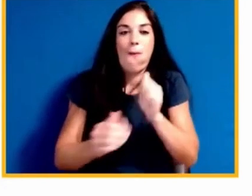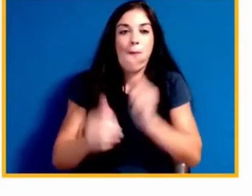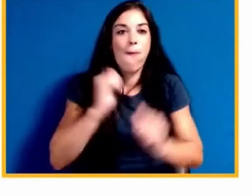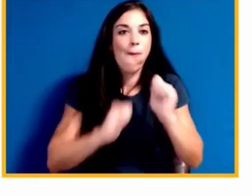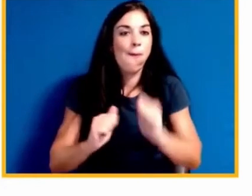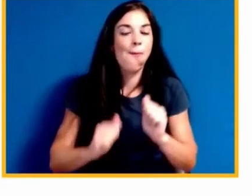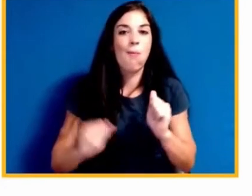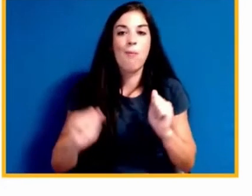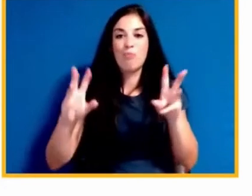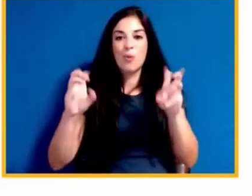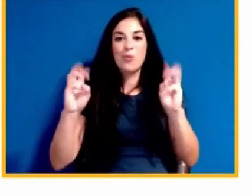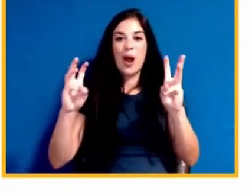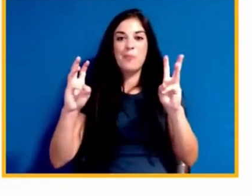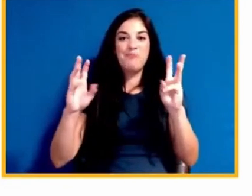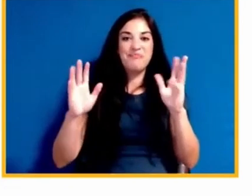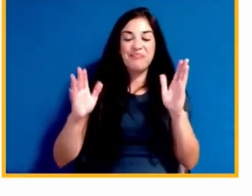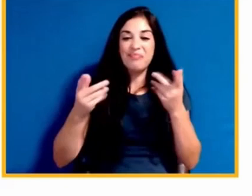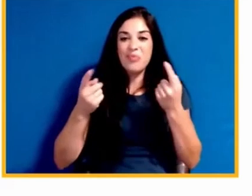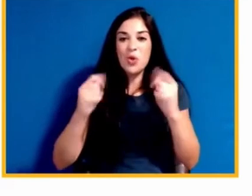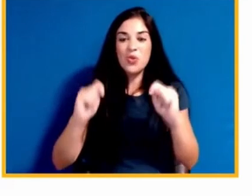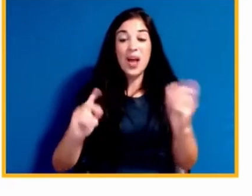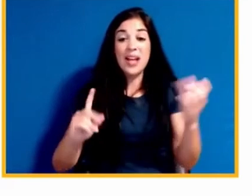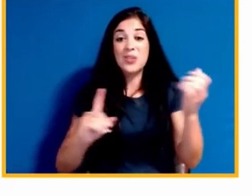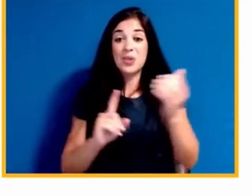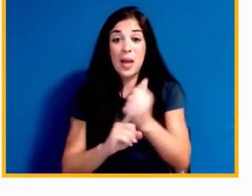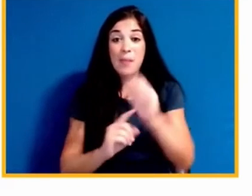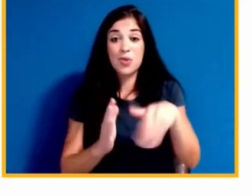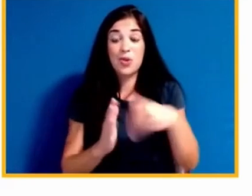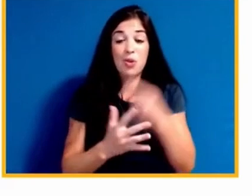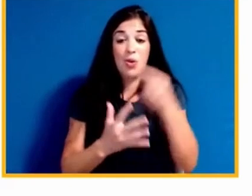just trying to, again, capture all those details, just it